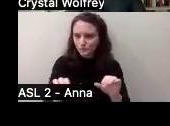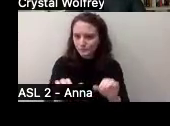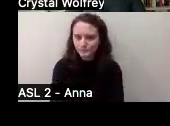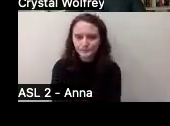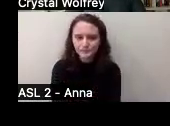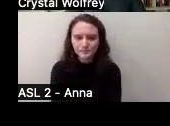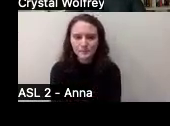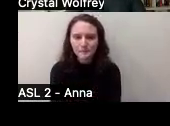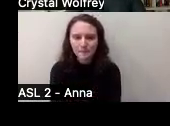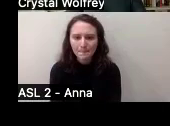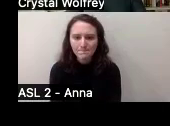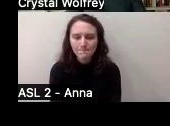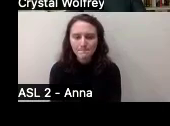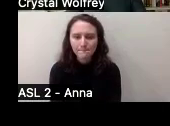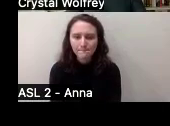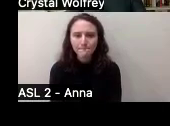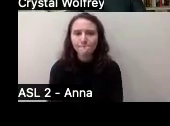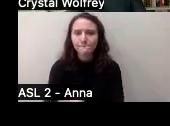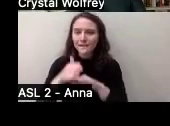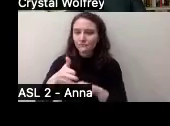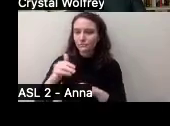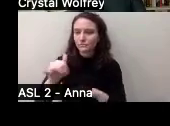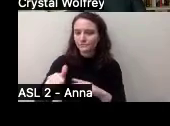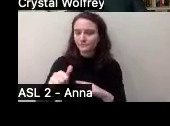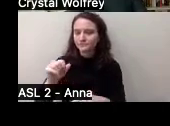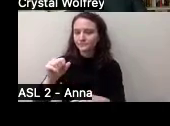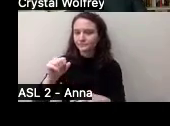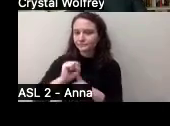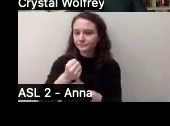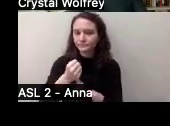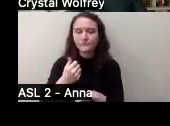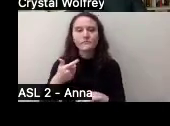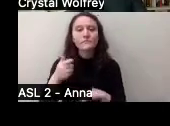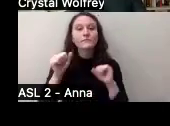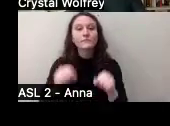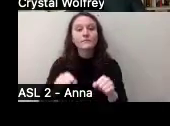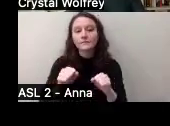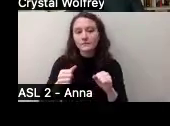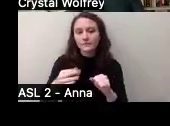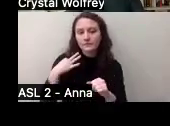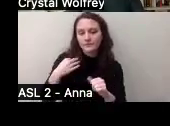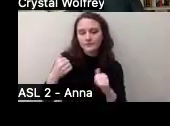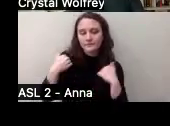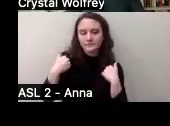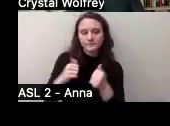So after that scenario, here's the question: Can an application have a change in the proposed aims?